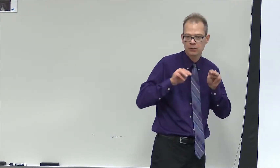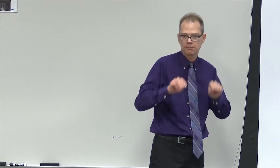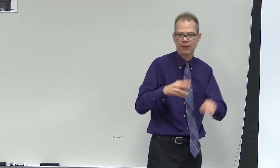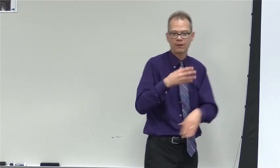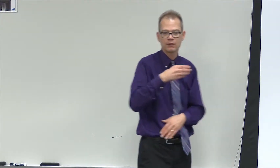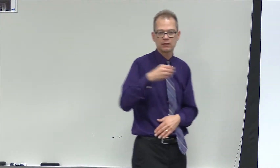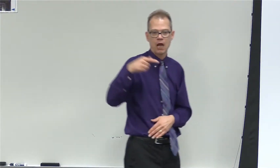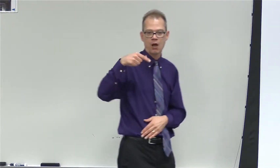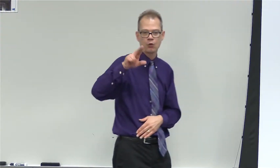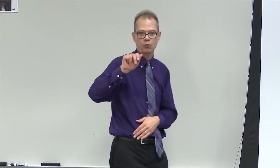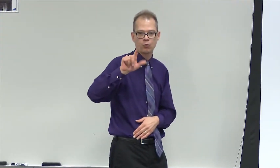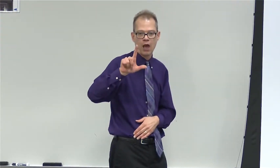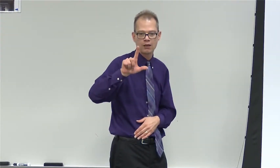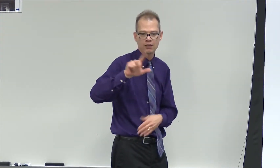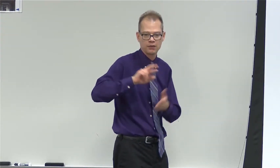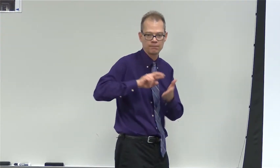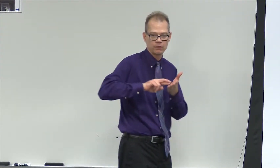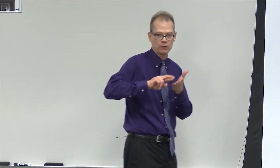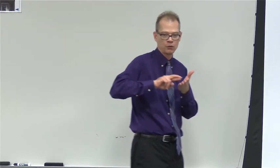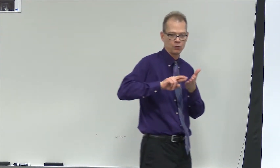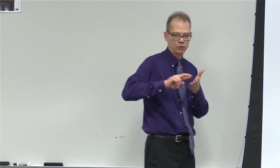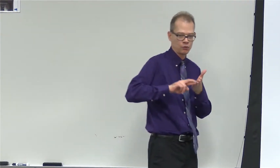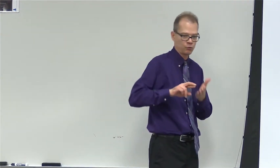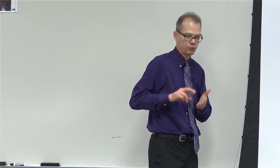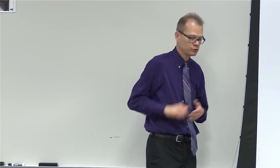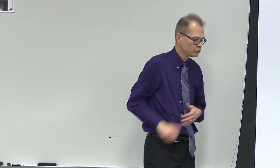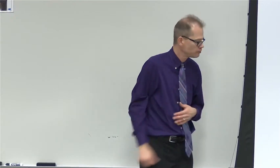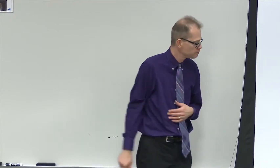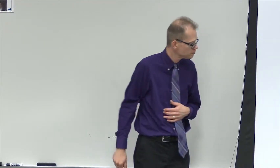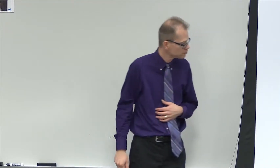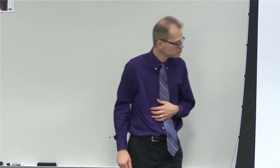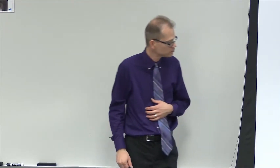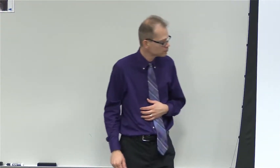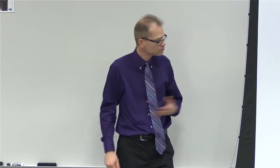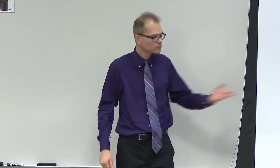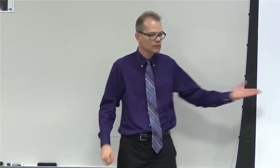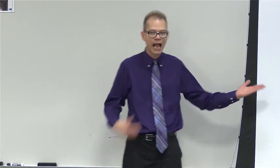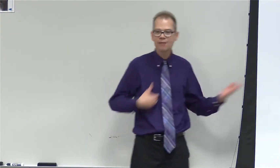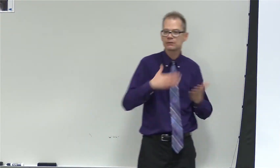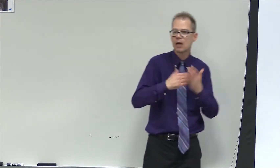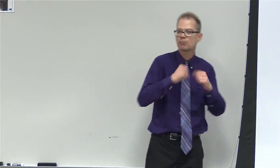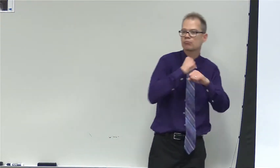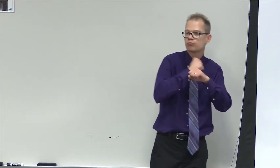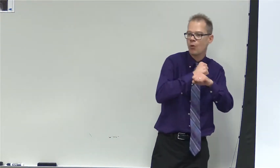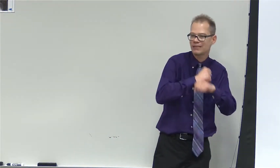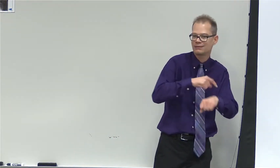and qualitative research methods as well.